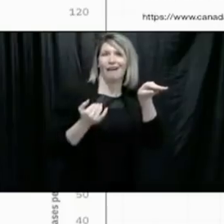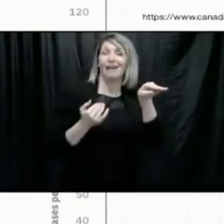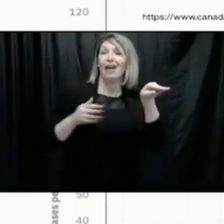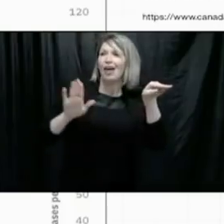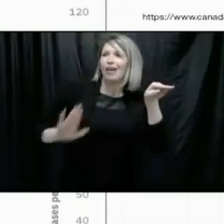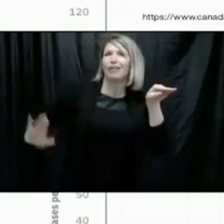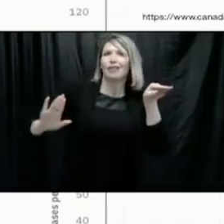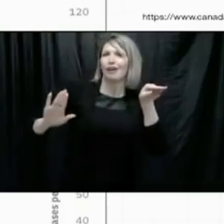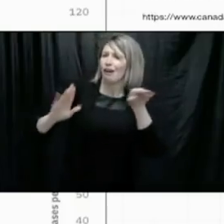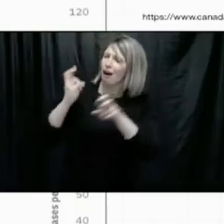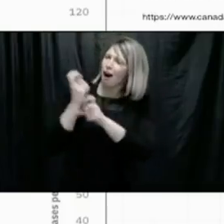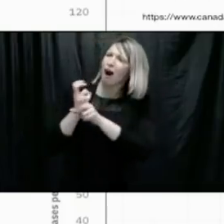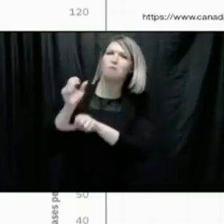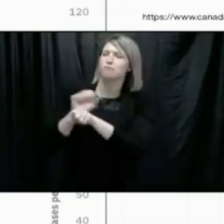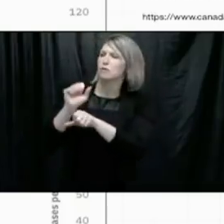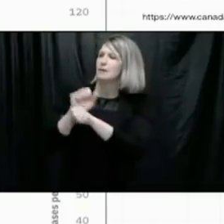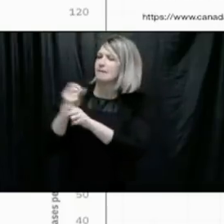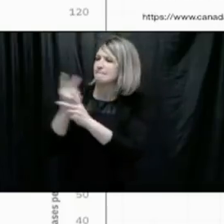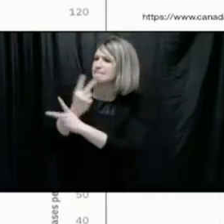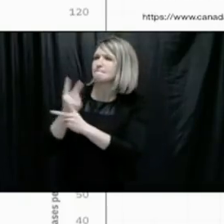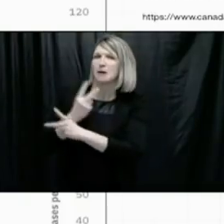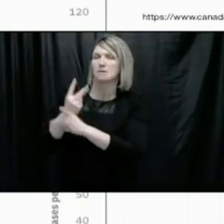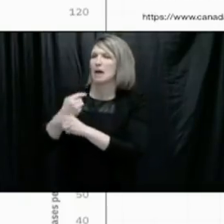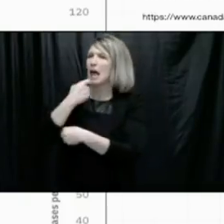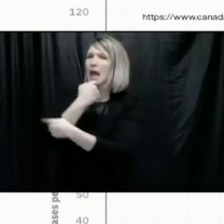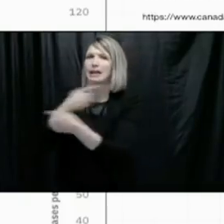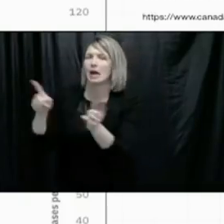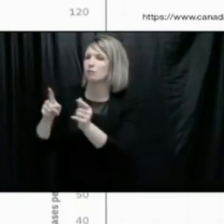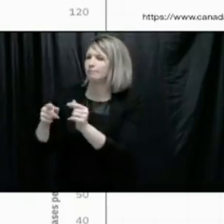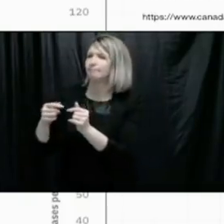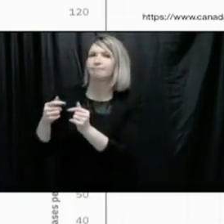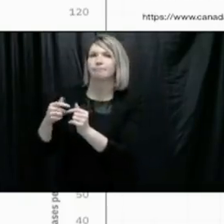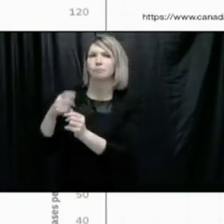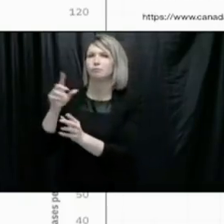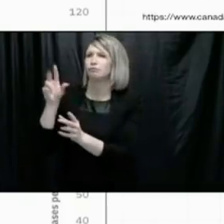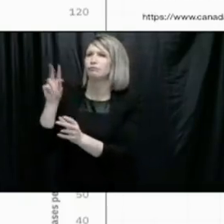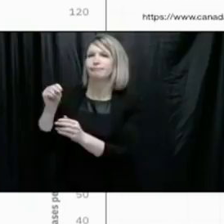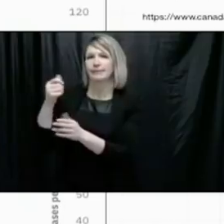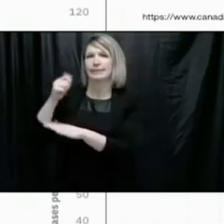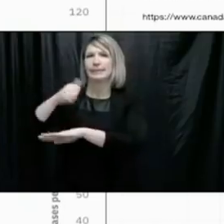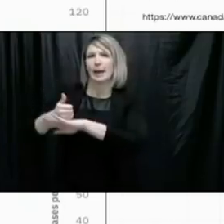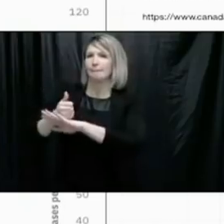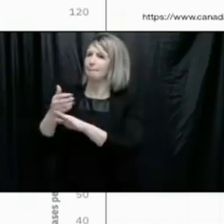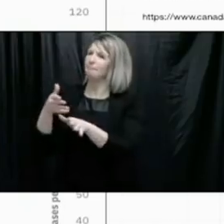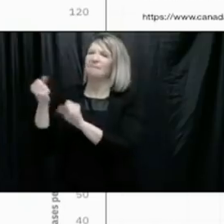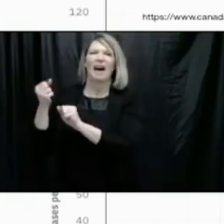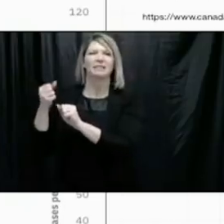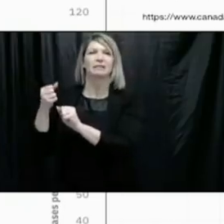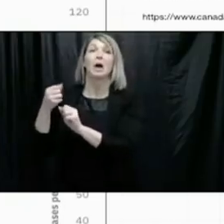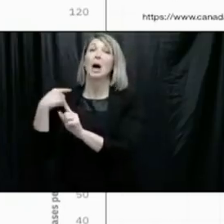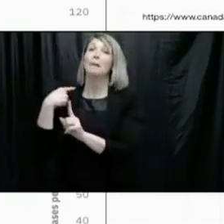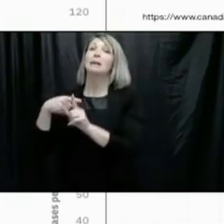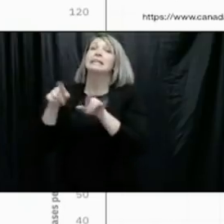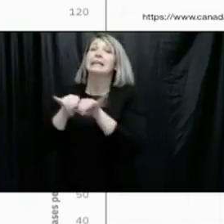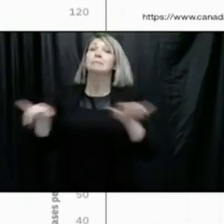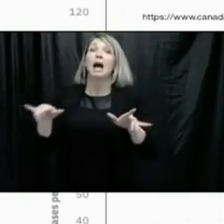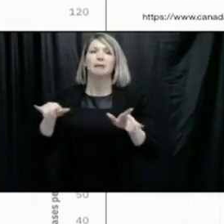THROUGH HARD WORK AND REALLY